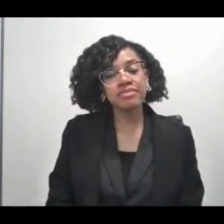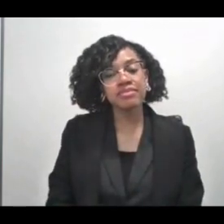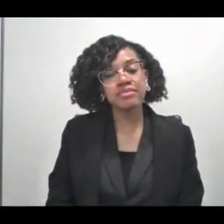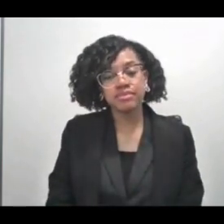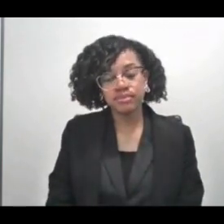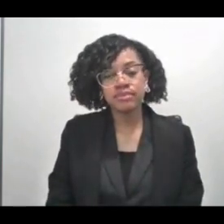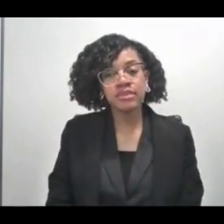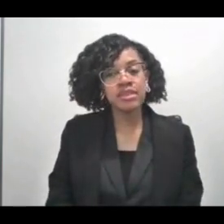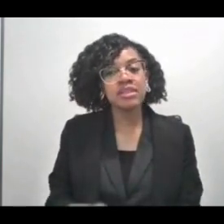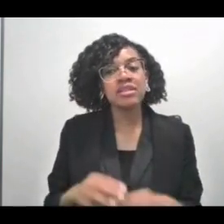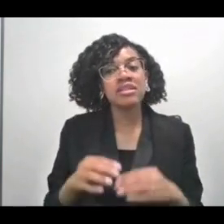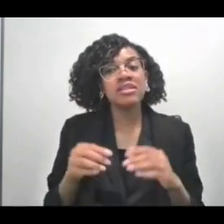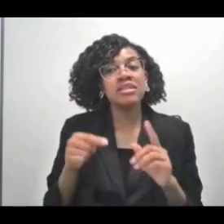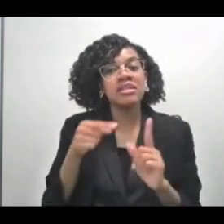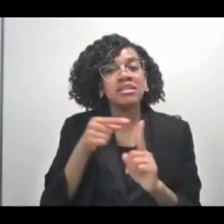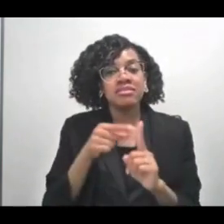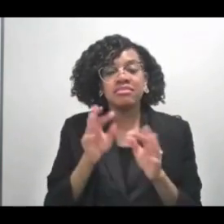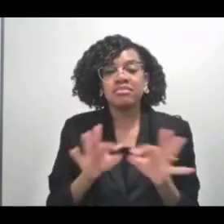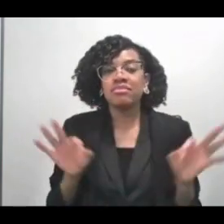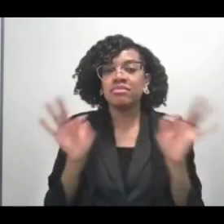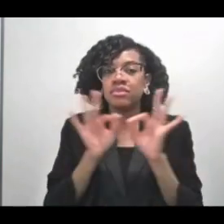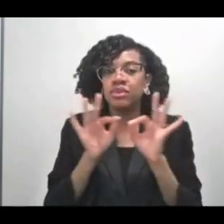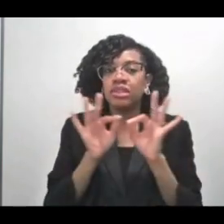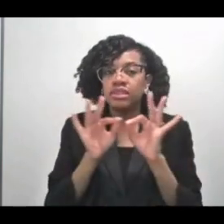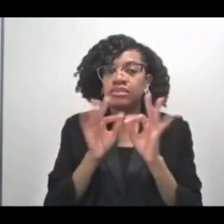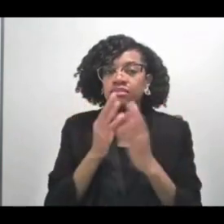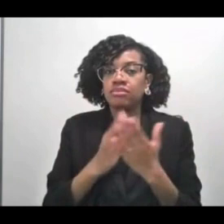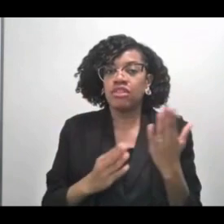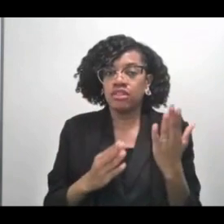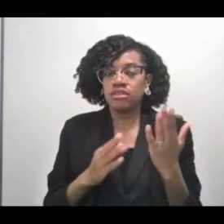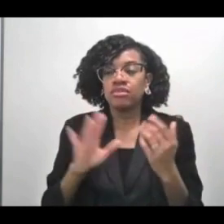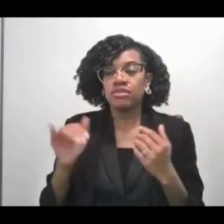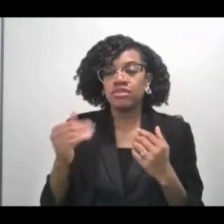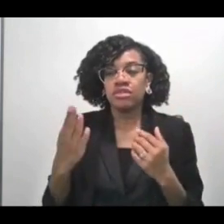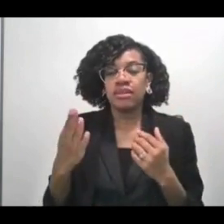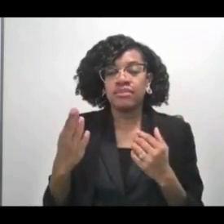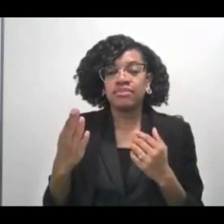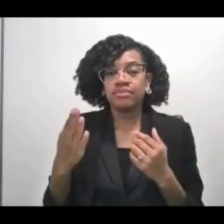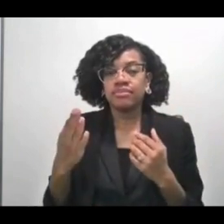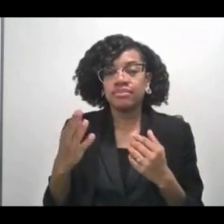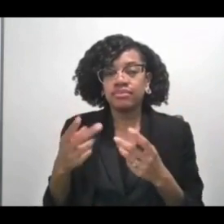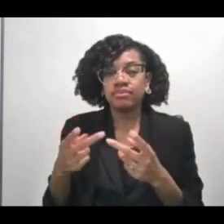essential element that job placement occur. If more time